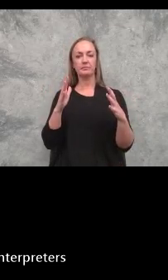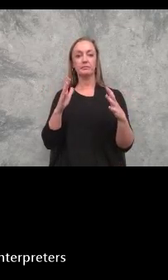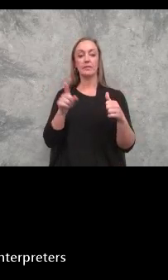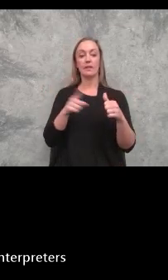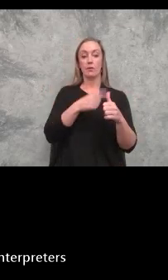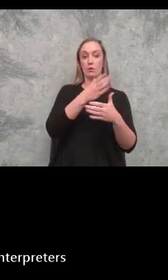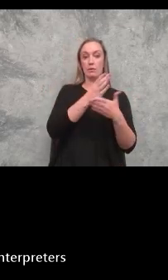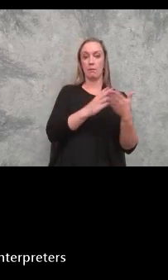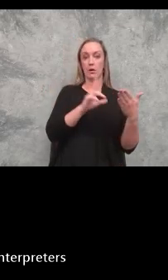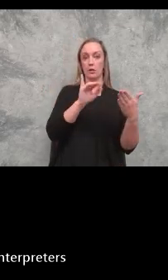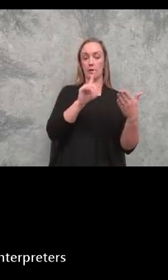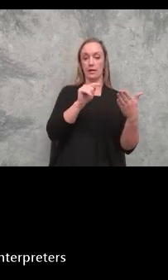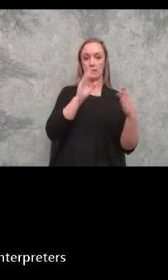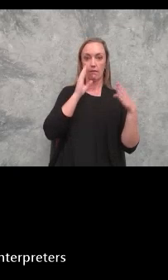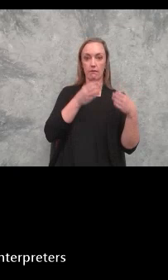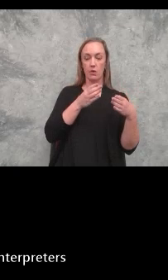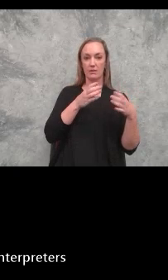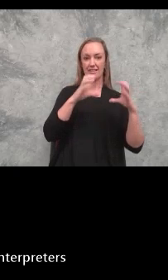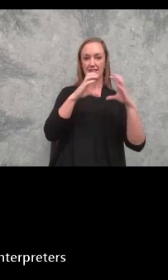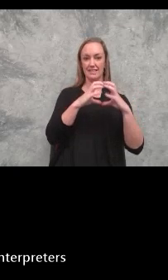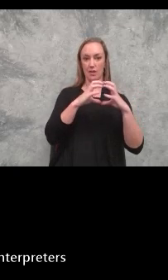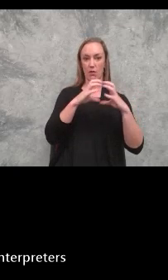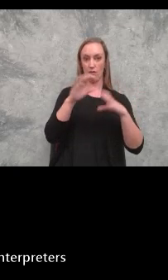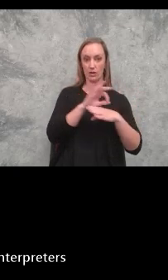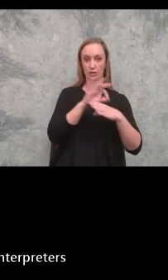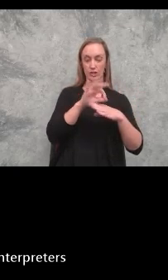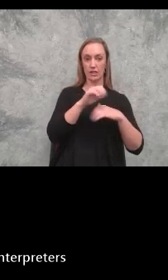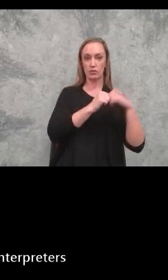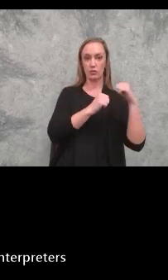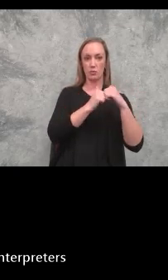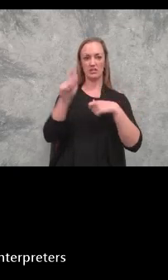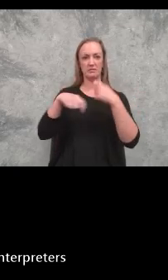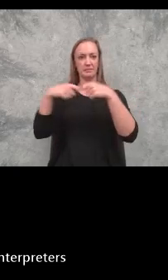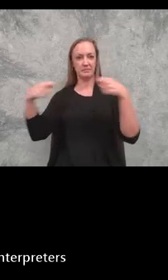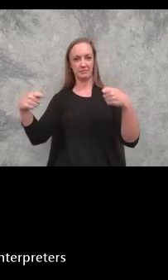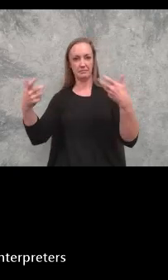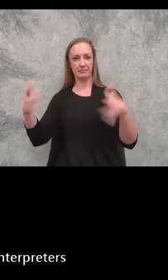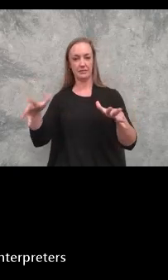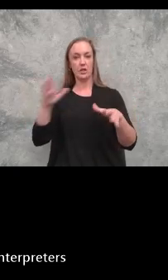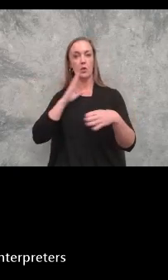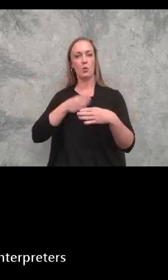part of our unit on cell function and structure and we're going to be completing a choice board